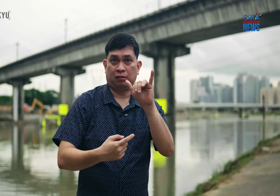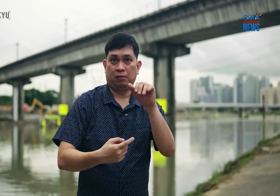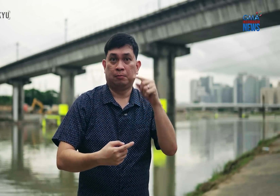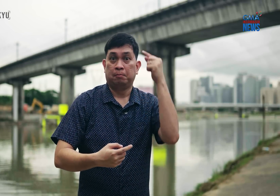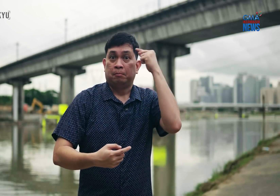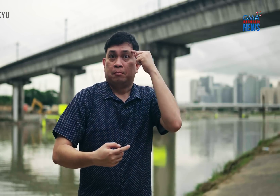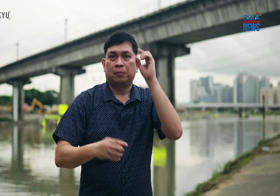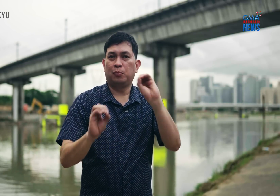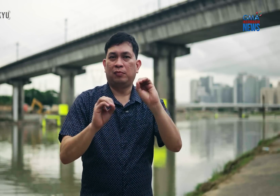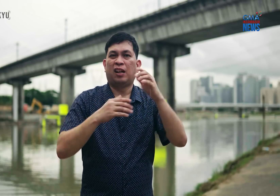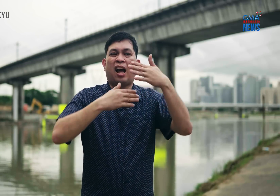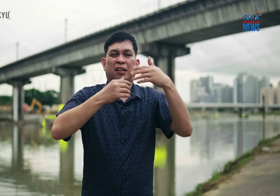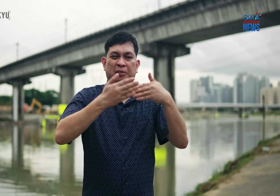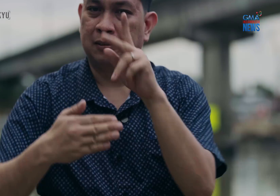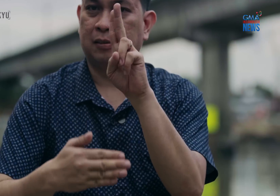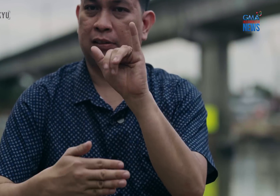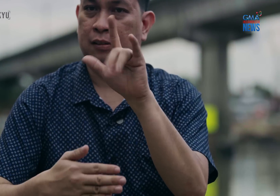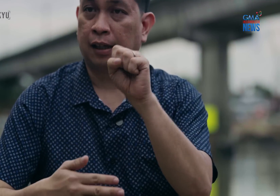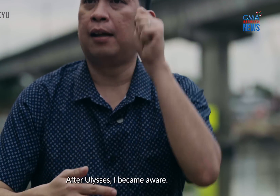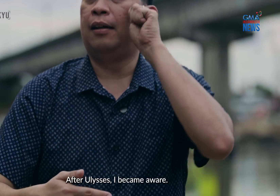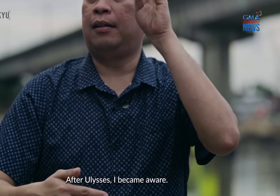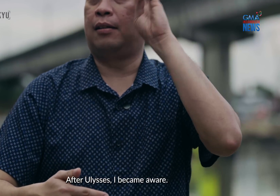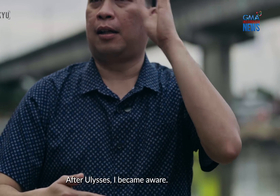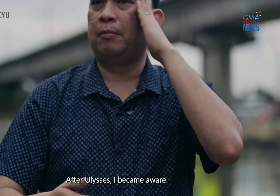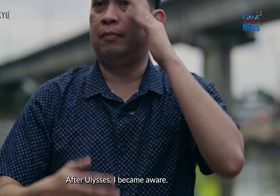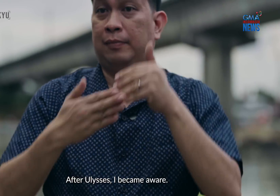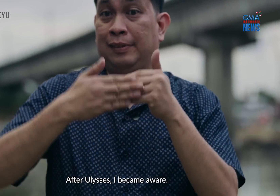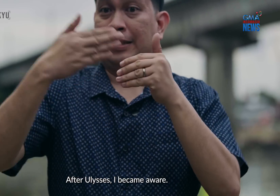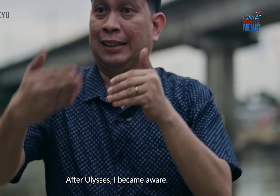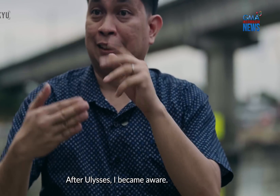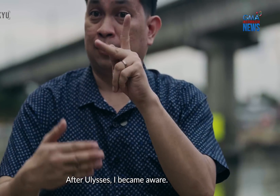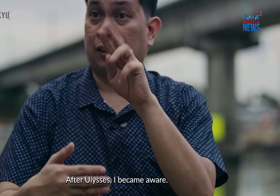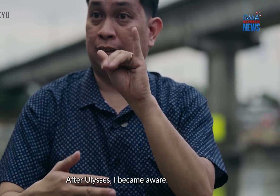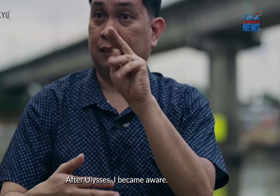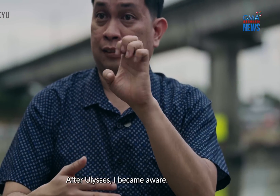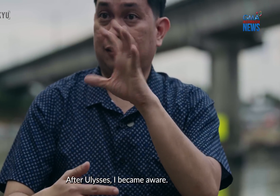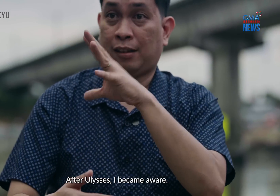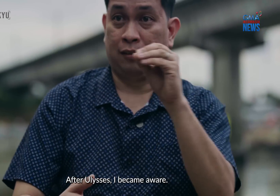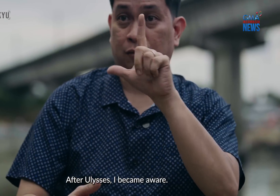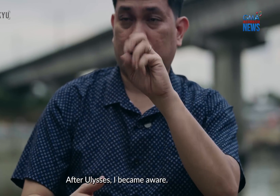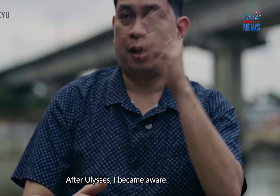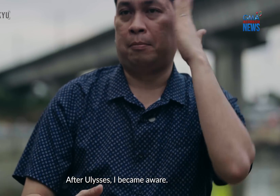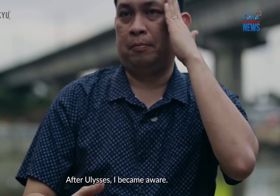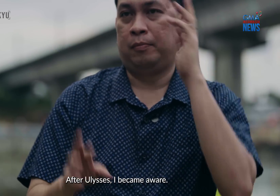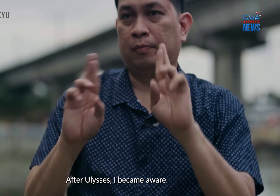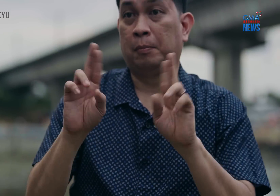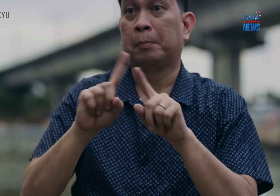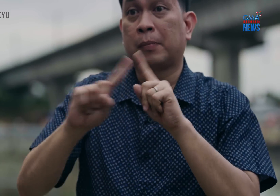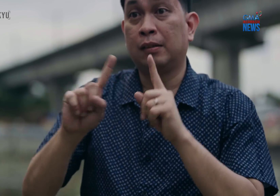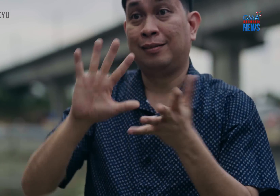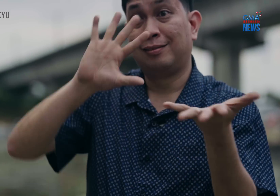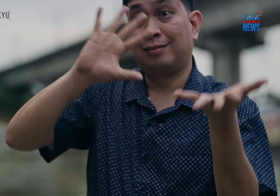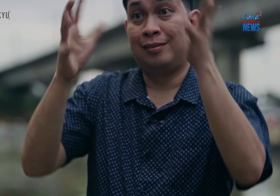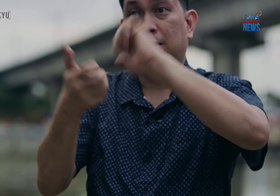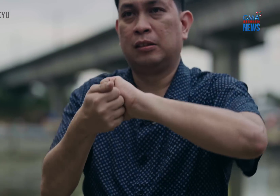When I was in college, I didn’t know about those tropical cyclones or what they meant.